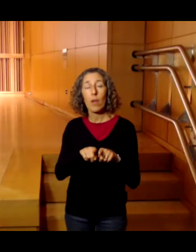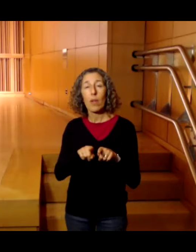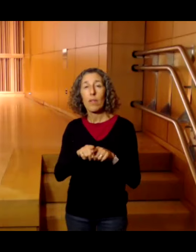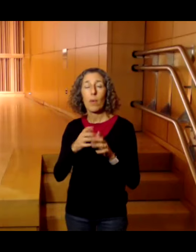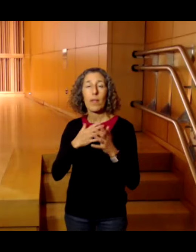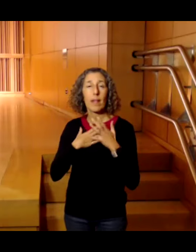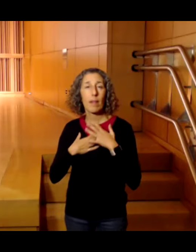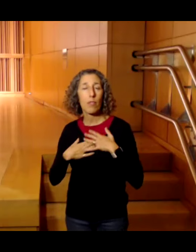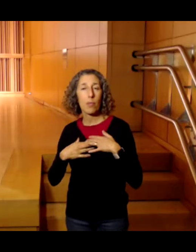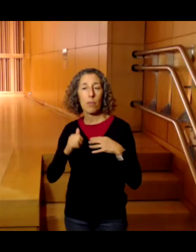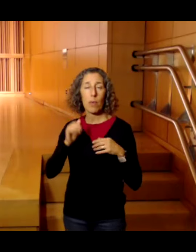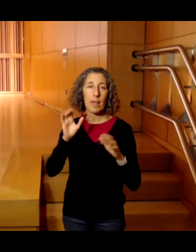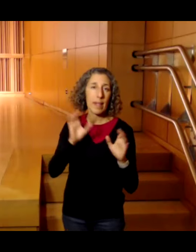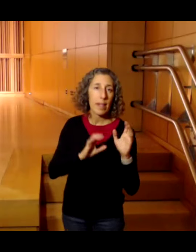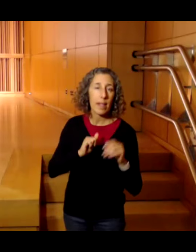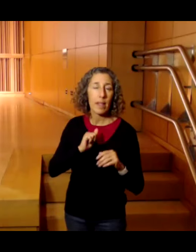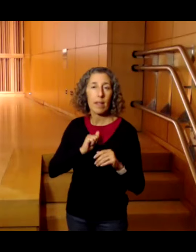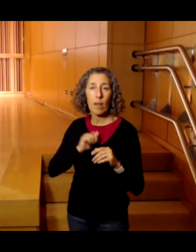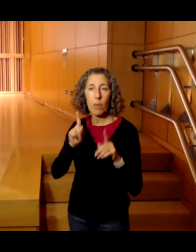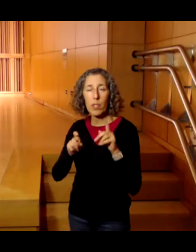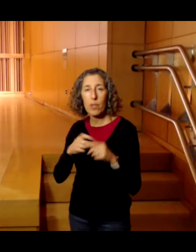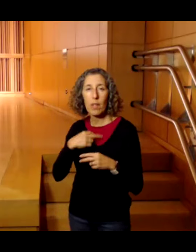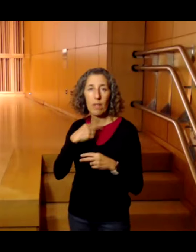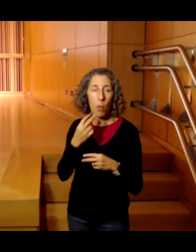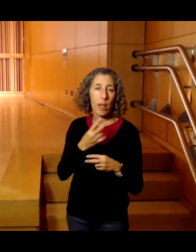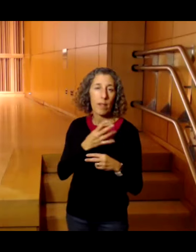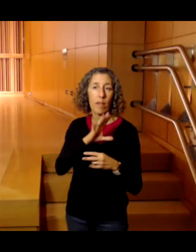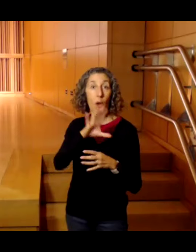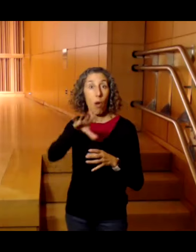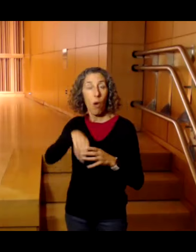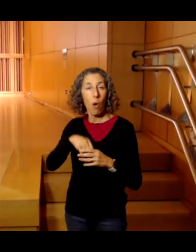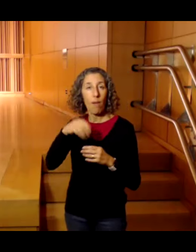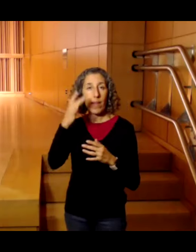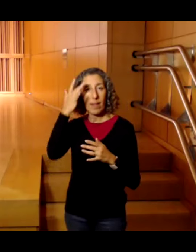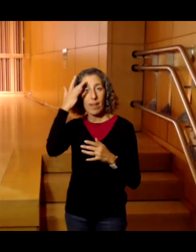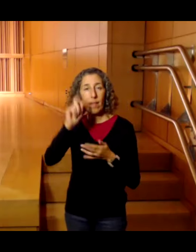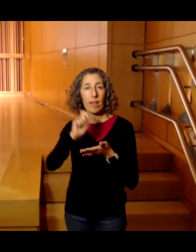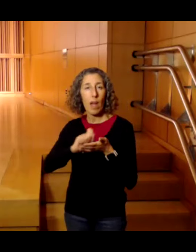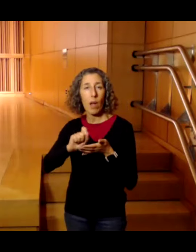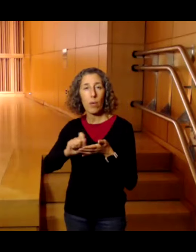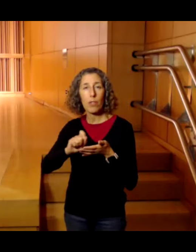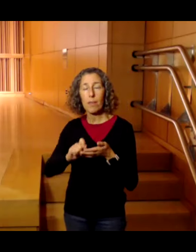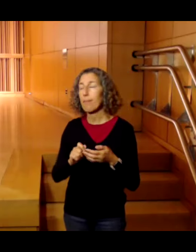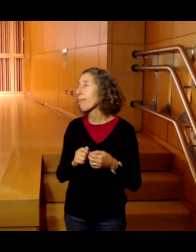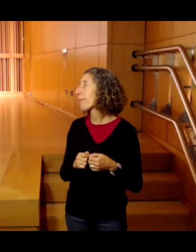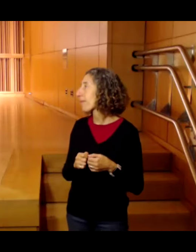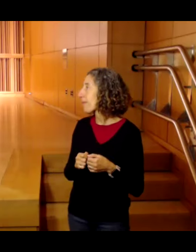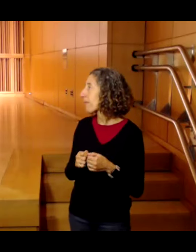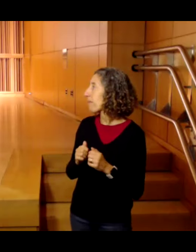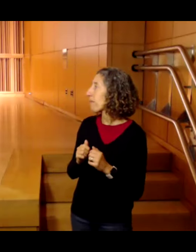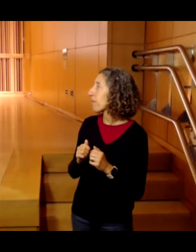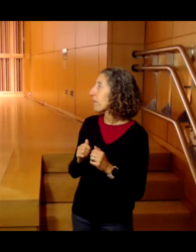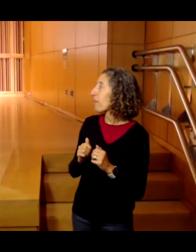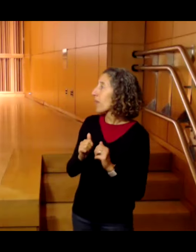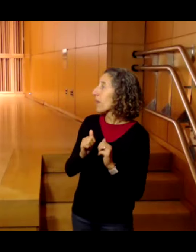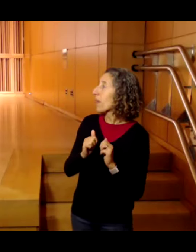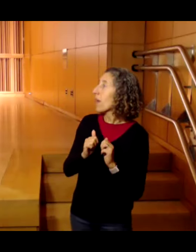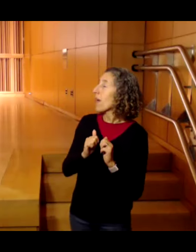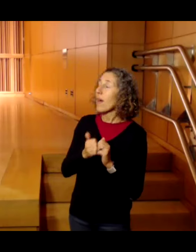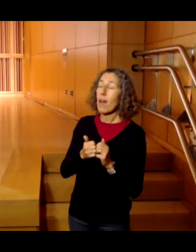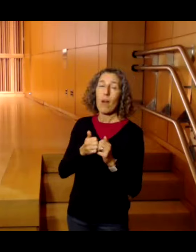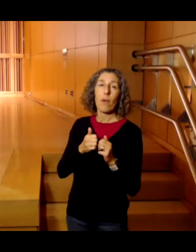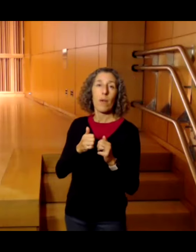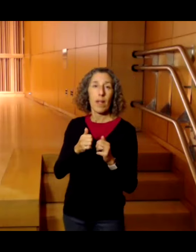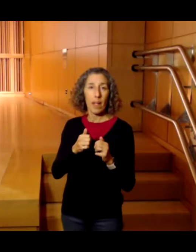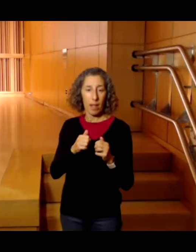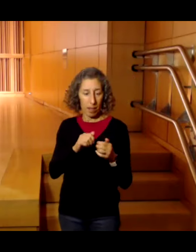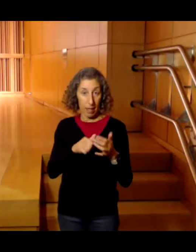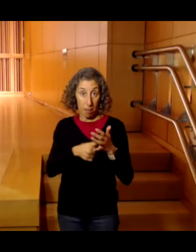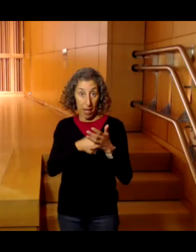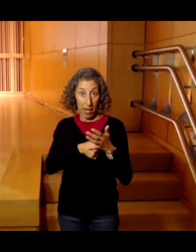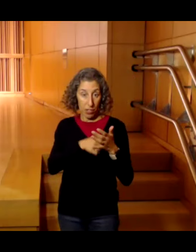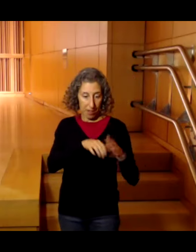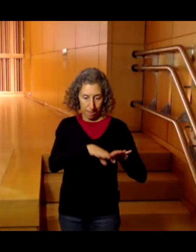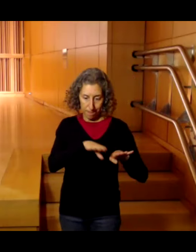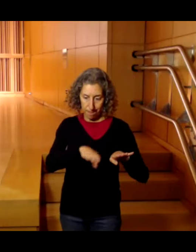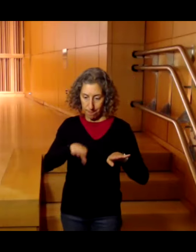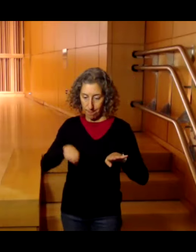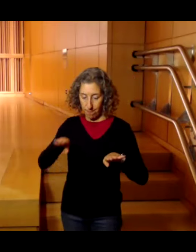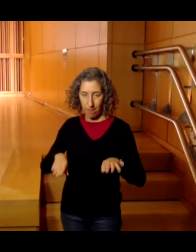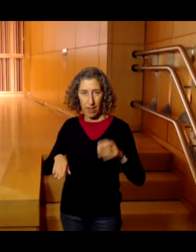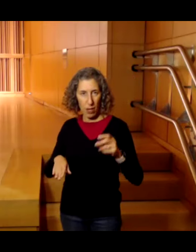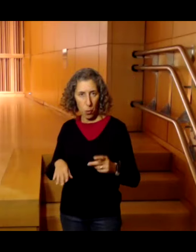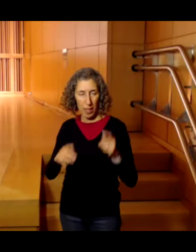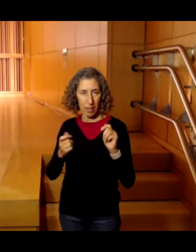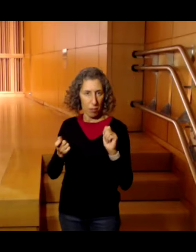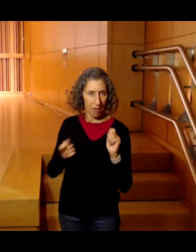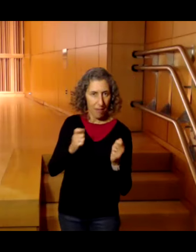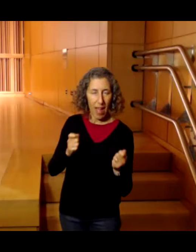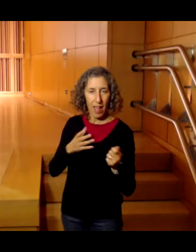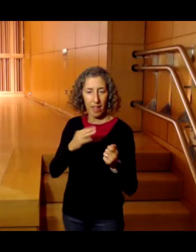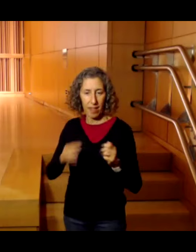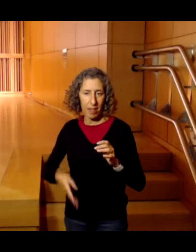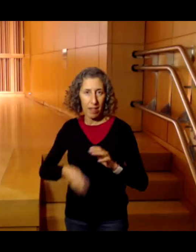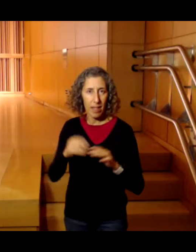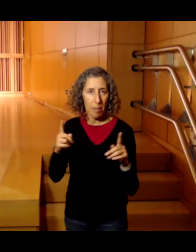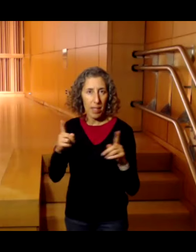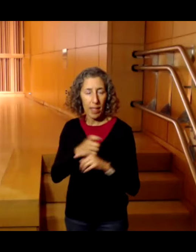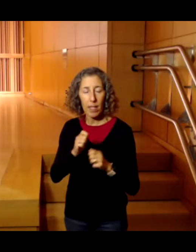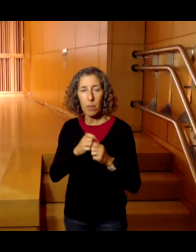self-questioning voice that animates all of his scholarship. how he would… how he works out an argument for pages, and then… like that, revise and complicate that position with volta lines, like, I have belonged skeptical.